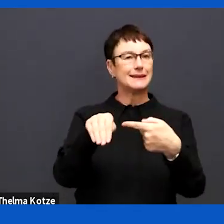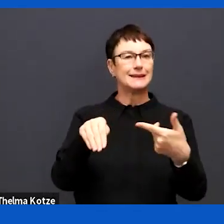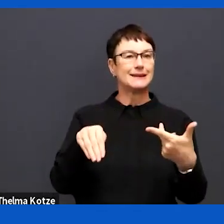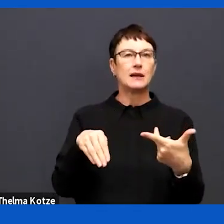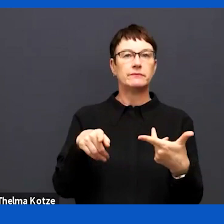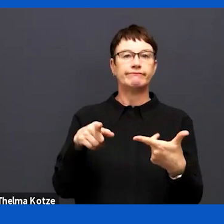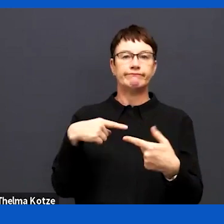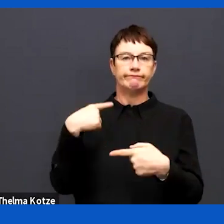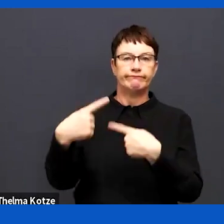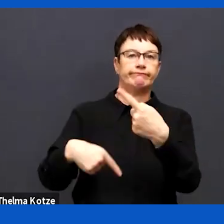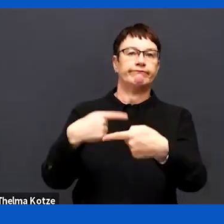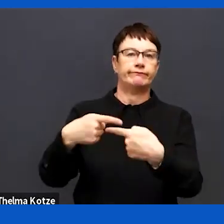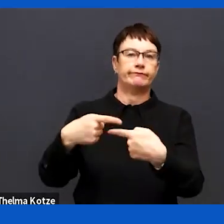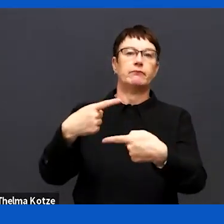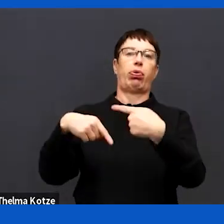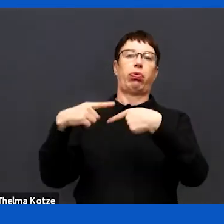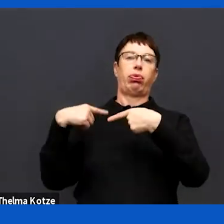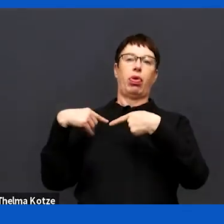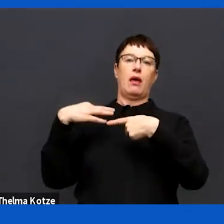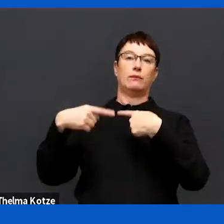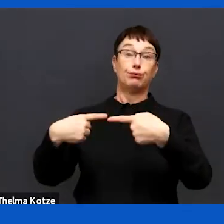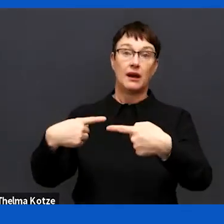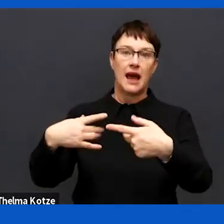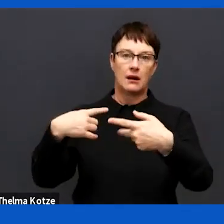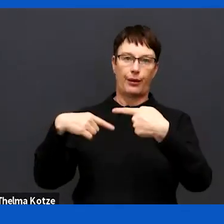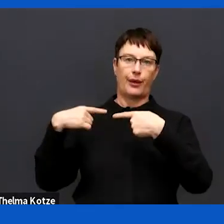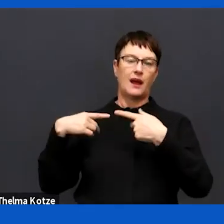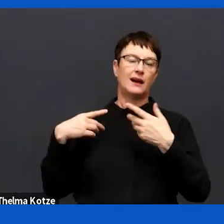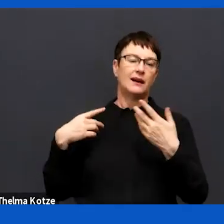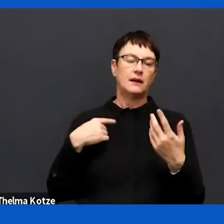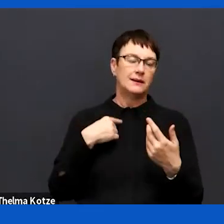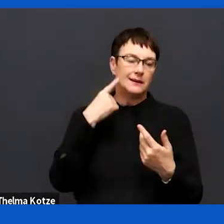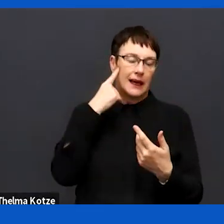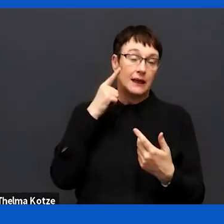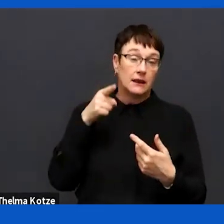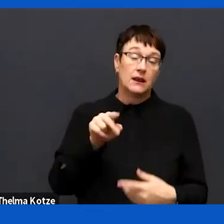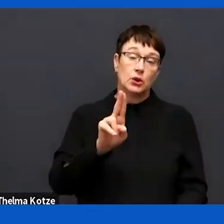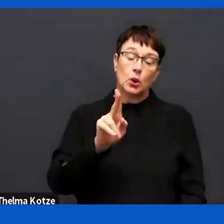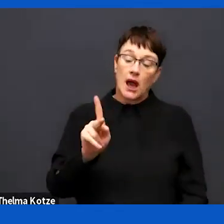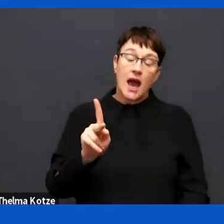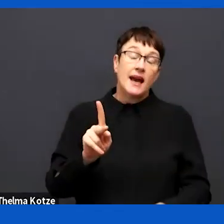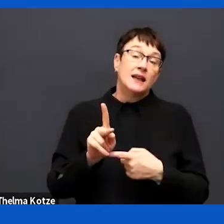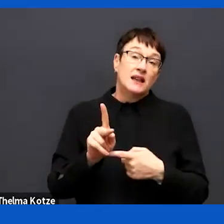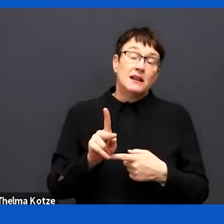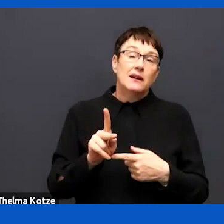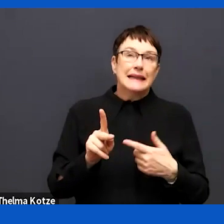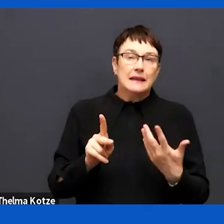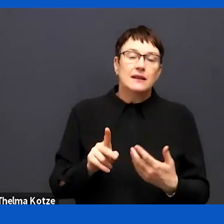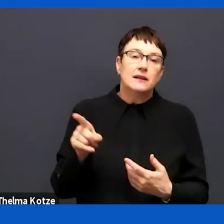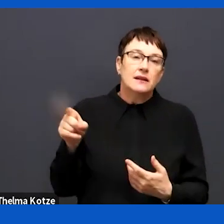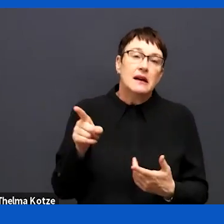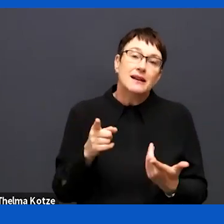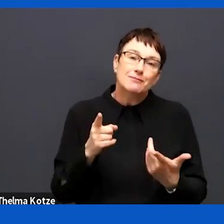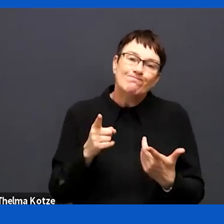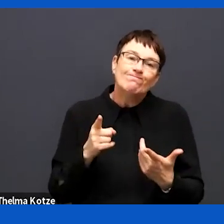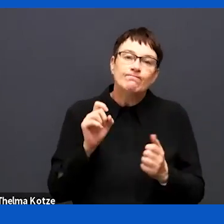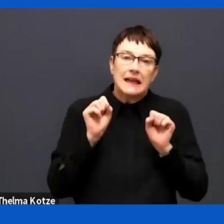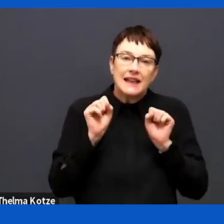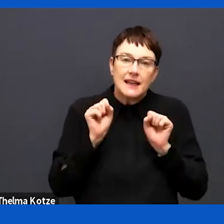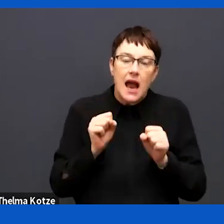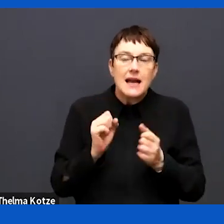Those are maybe the only cases, I think, where overlay technology can be good. Because maybe